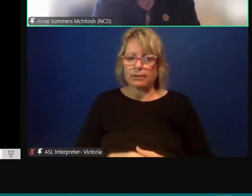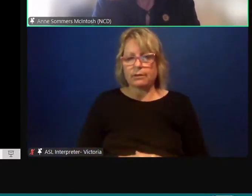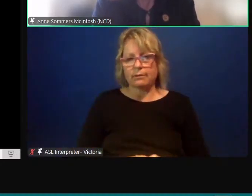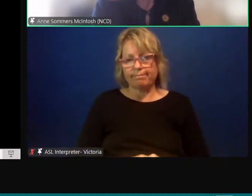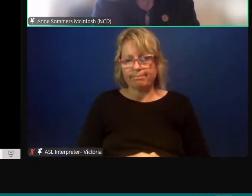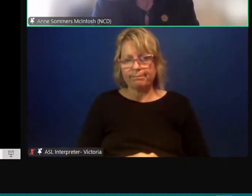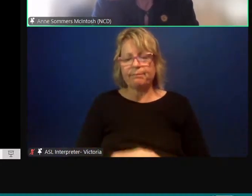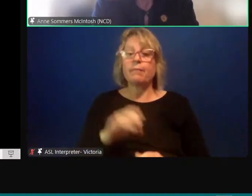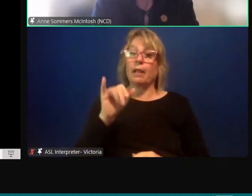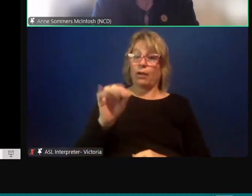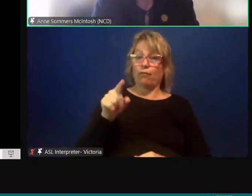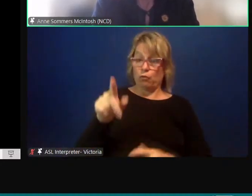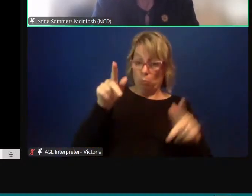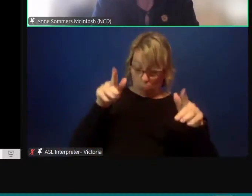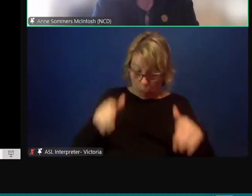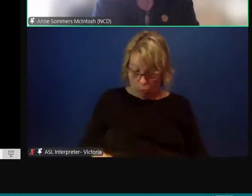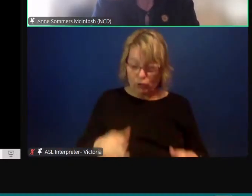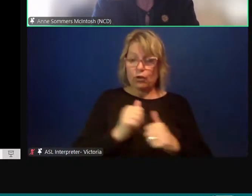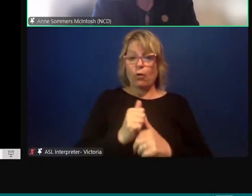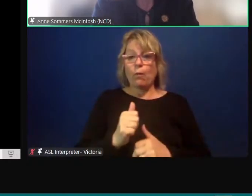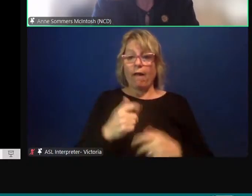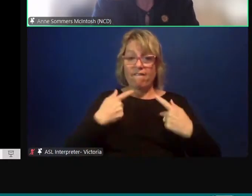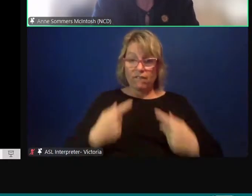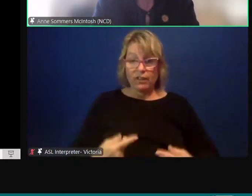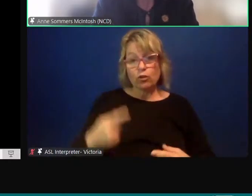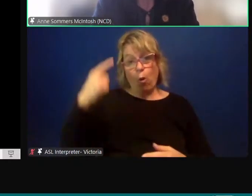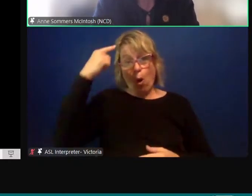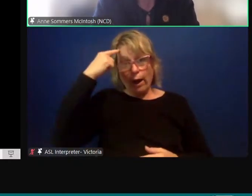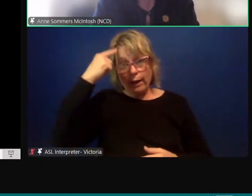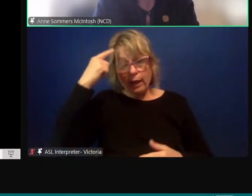If you're a person with a physical, intellectual, or developmental disability in America today,